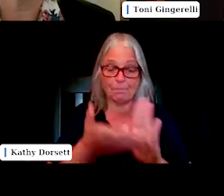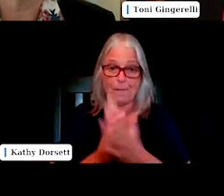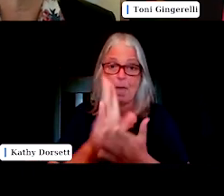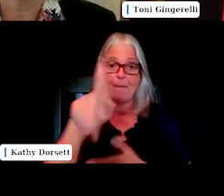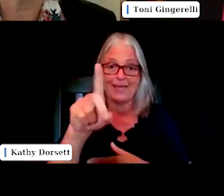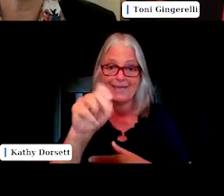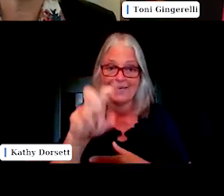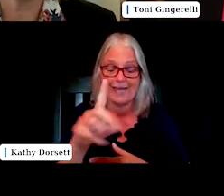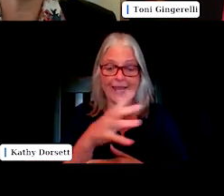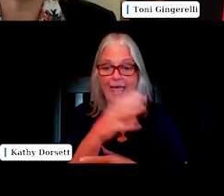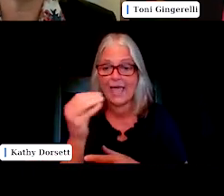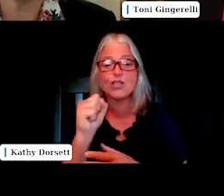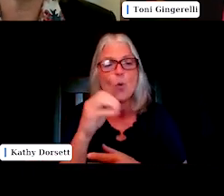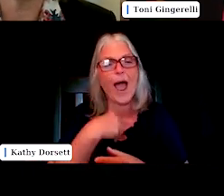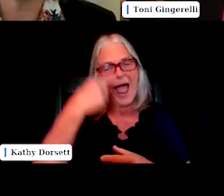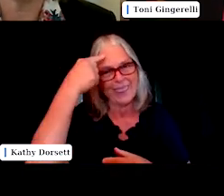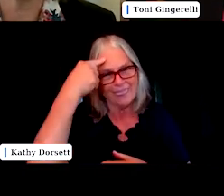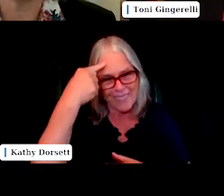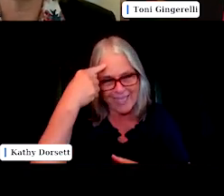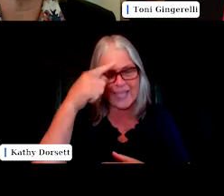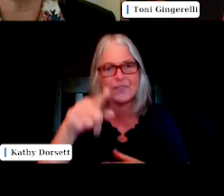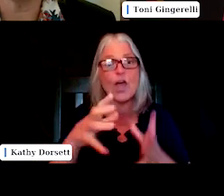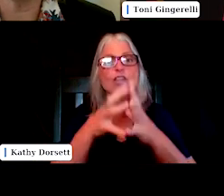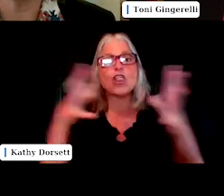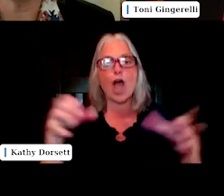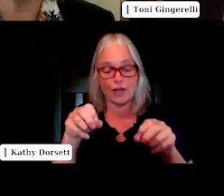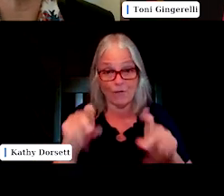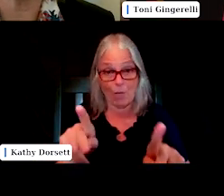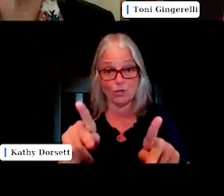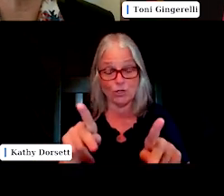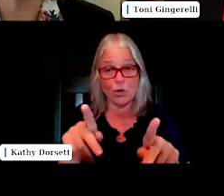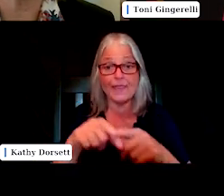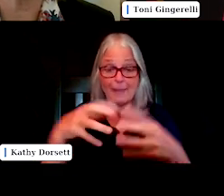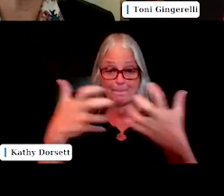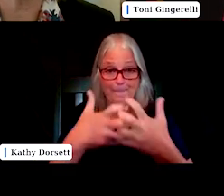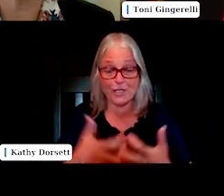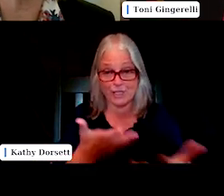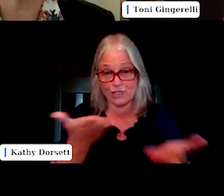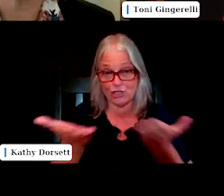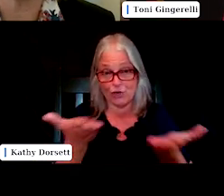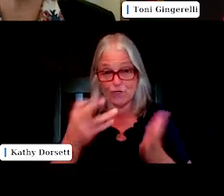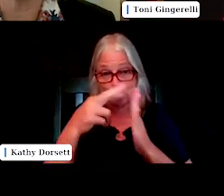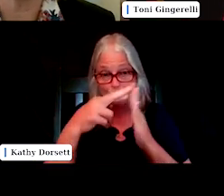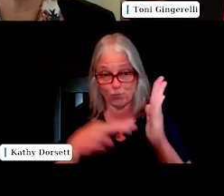So I think there, I think there are a lot of opportunities within matching service registries to think.